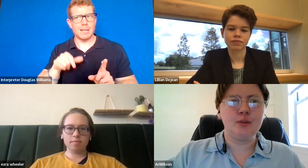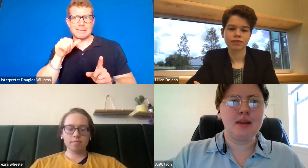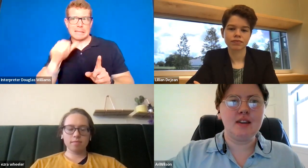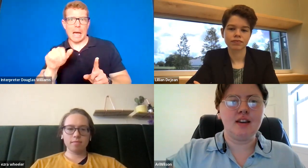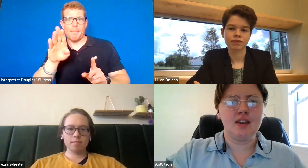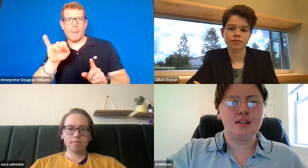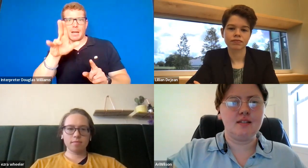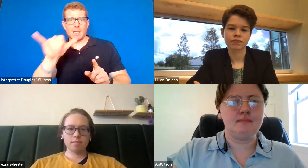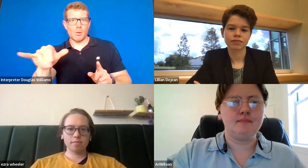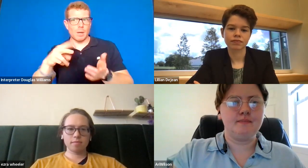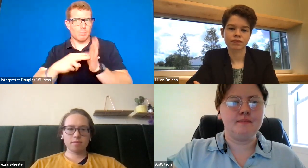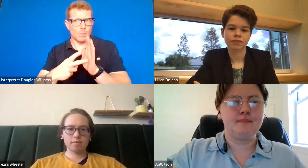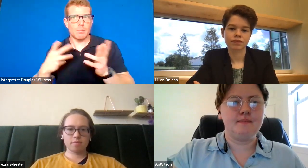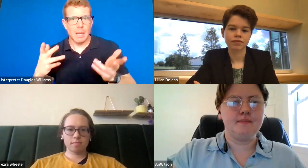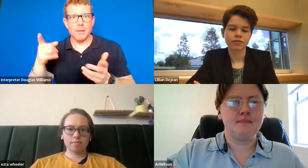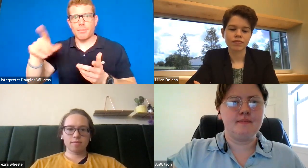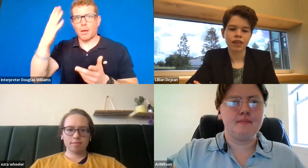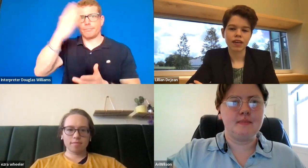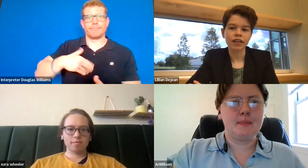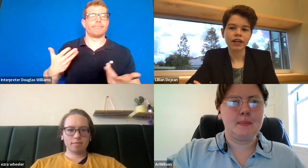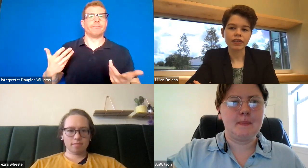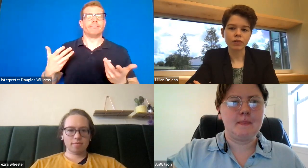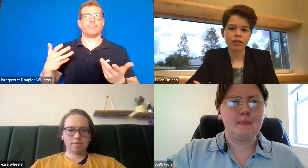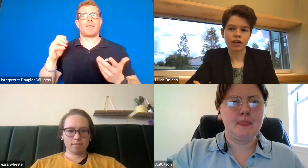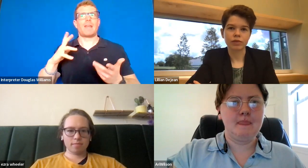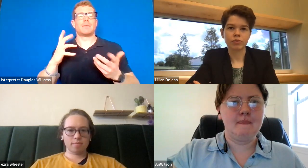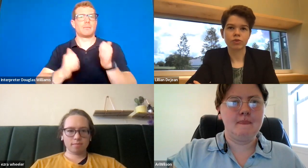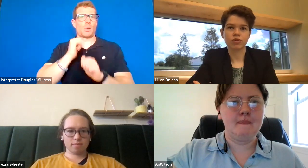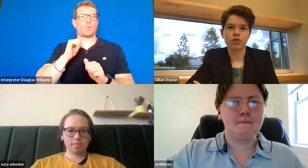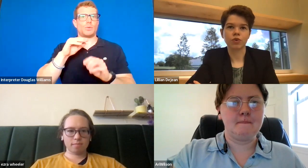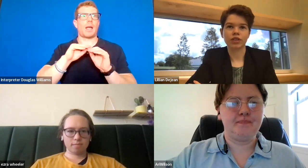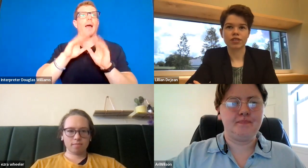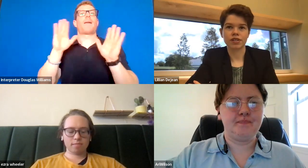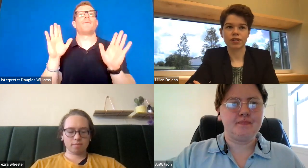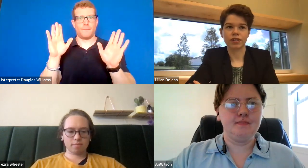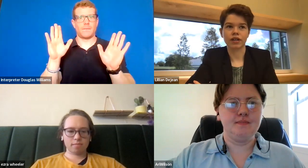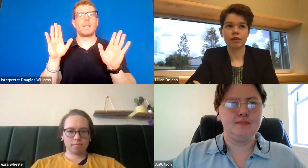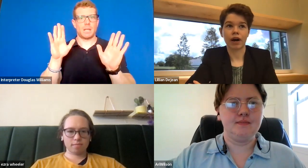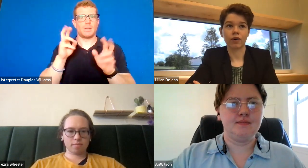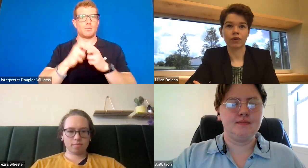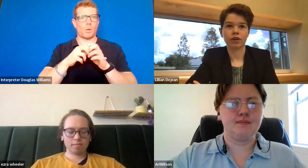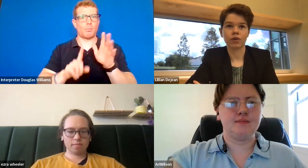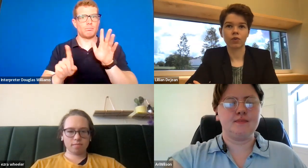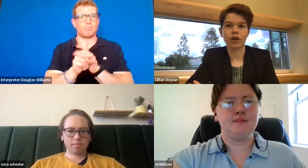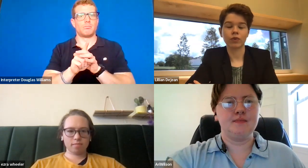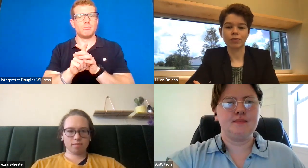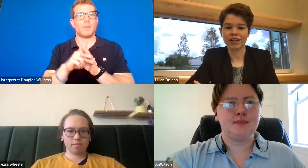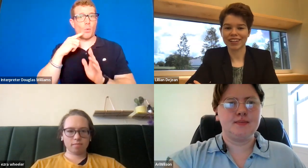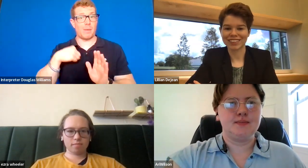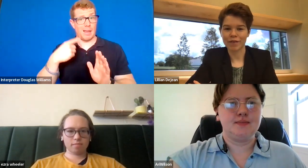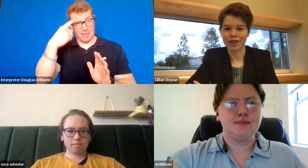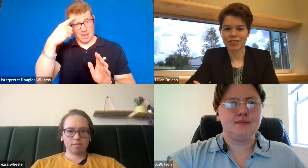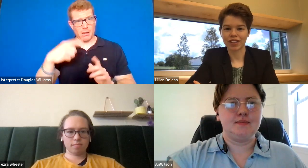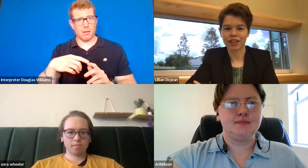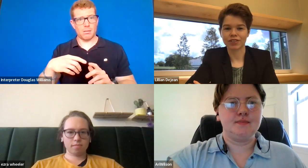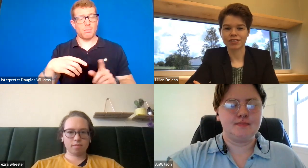I think, and I think with a lot of people don't Consider about what it would be like to come out to your doctors.